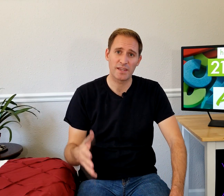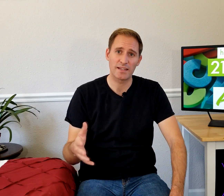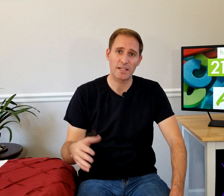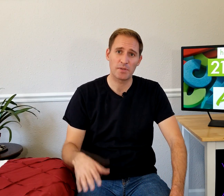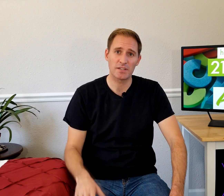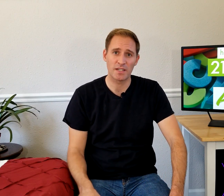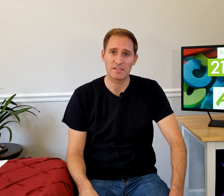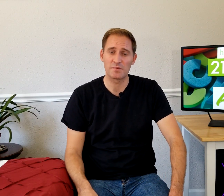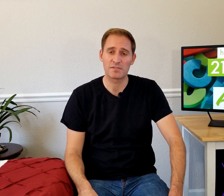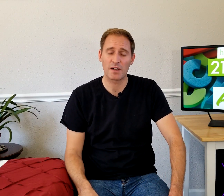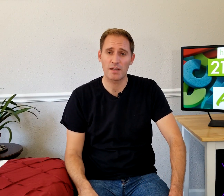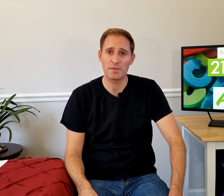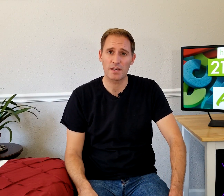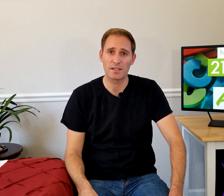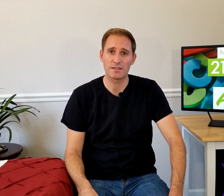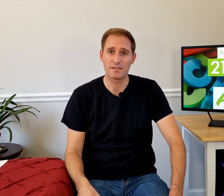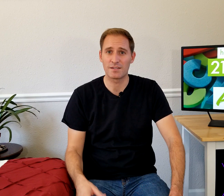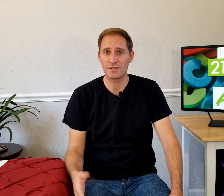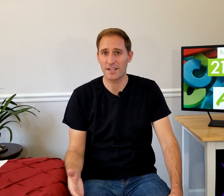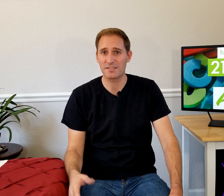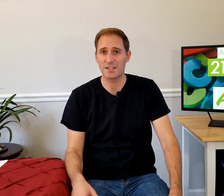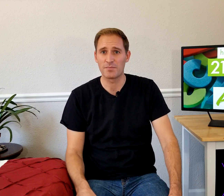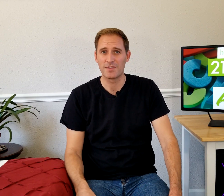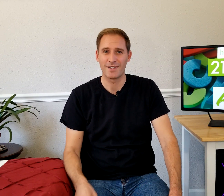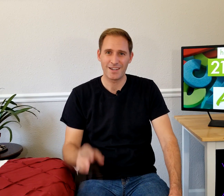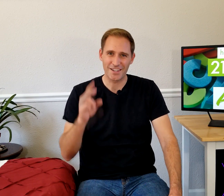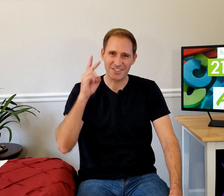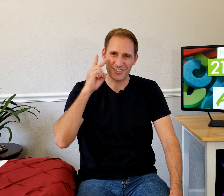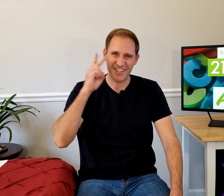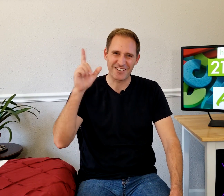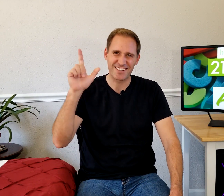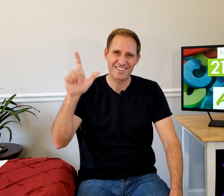button and subscribe, and until next time, I'll see you later!